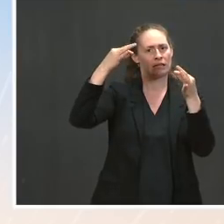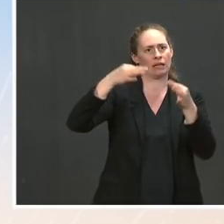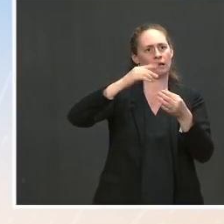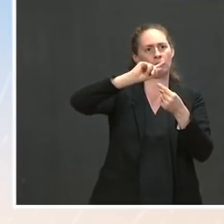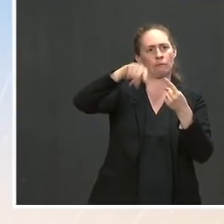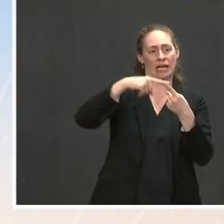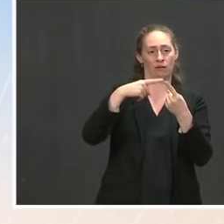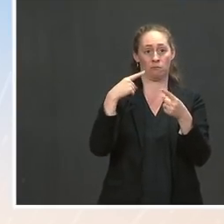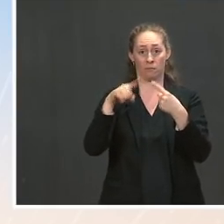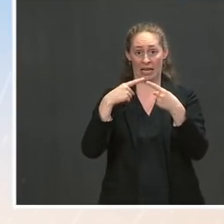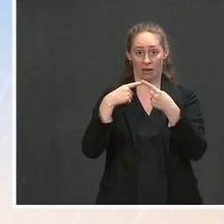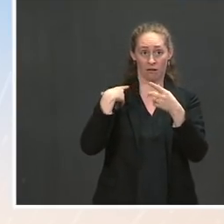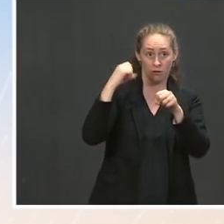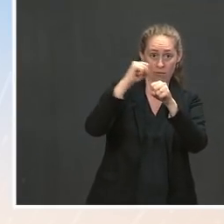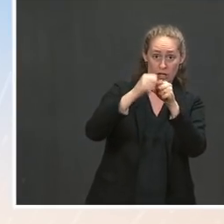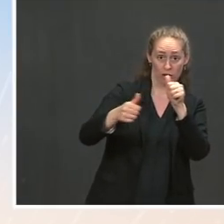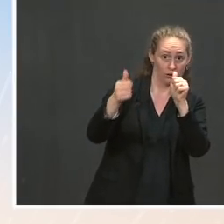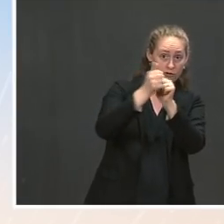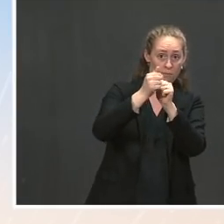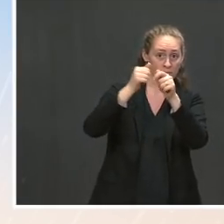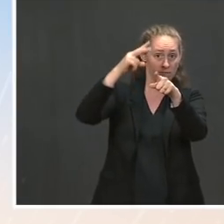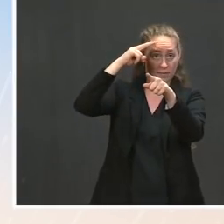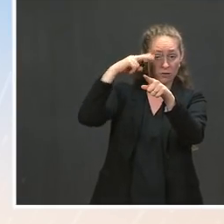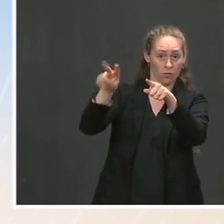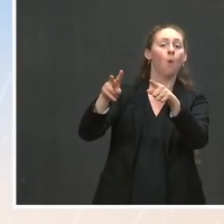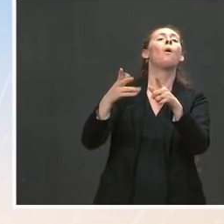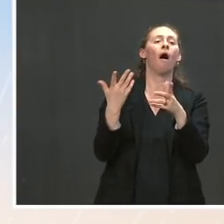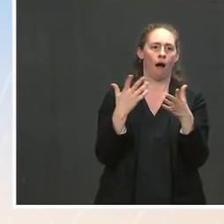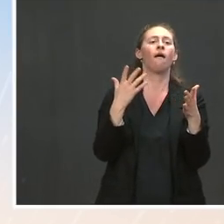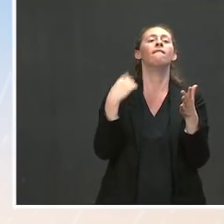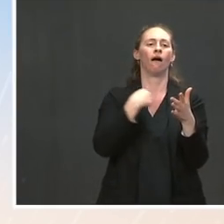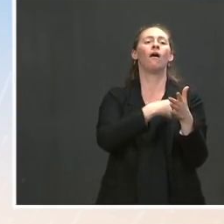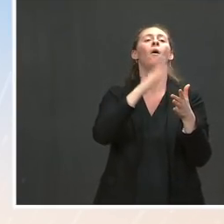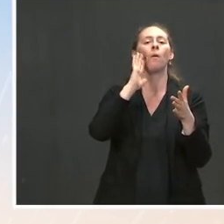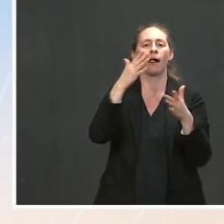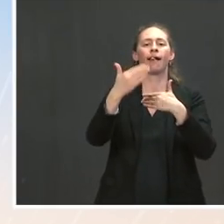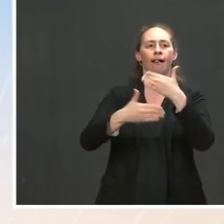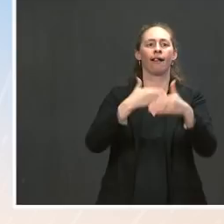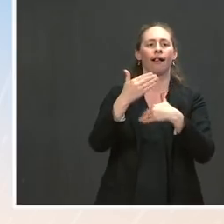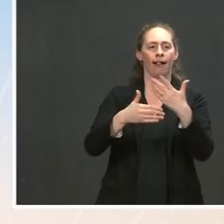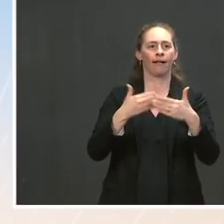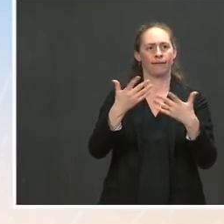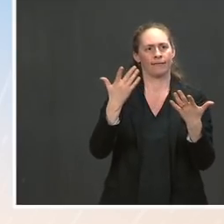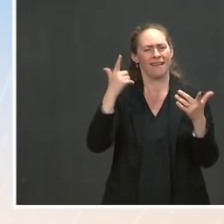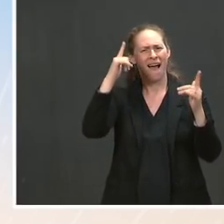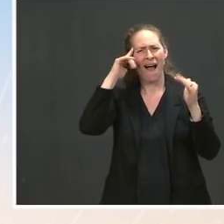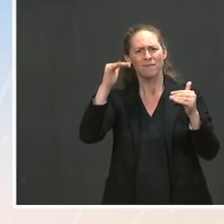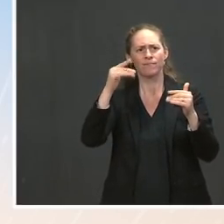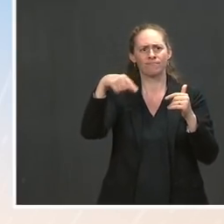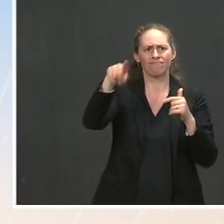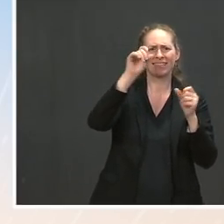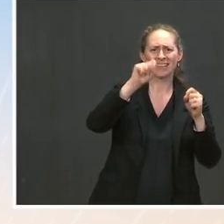being able to have the capacity to take some of these families back. Part of the discussion, of course,